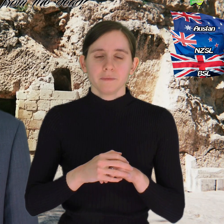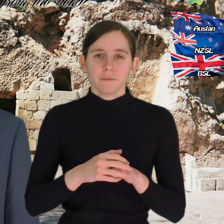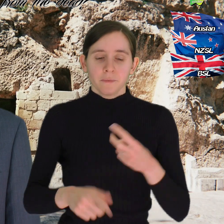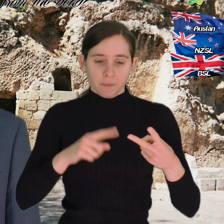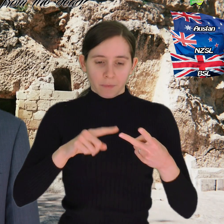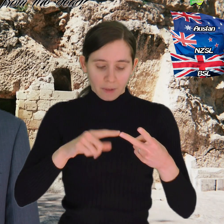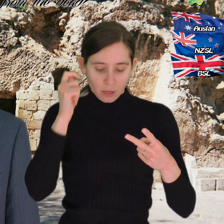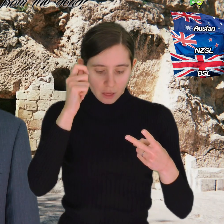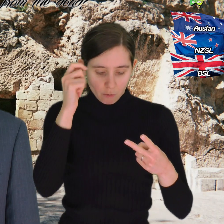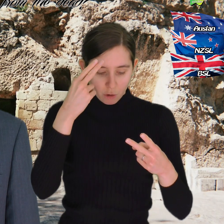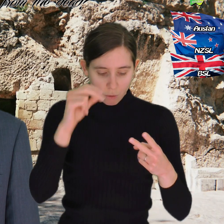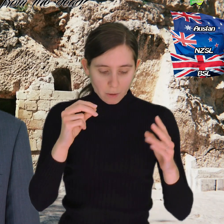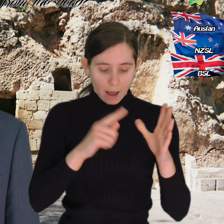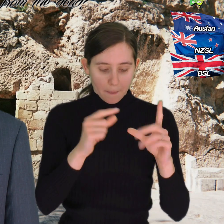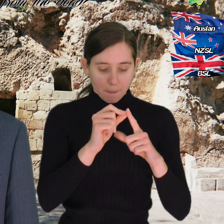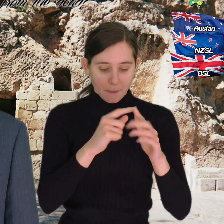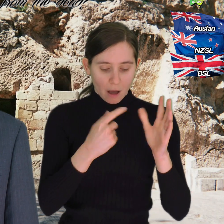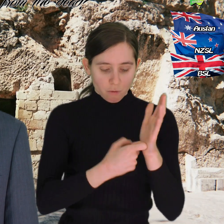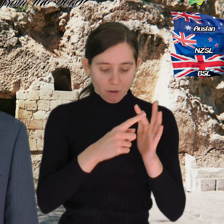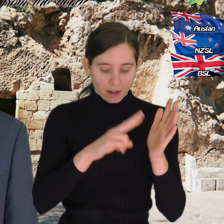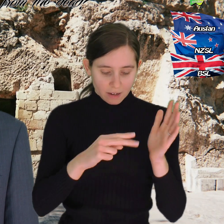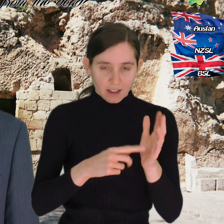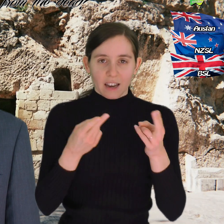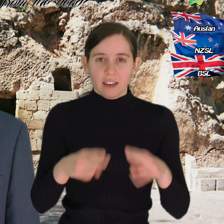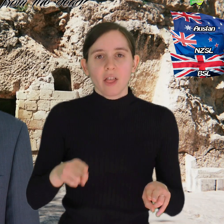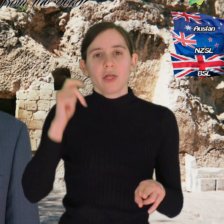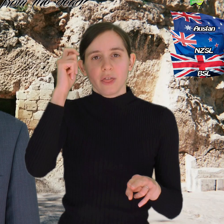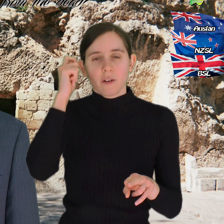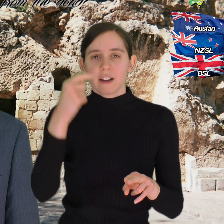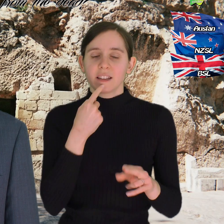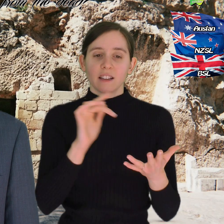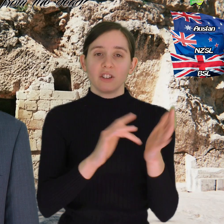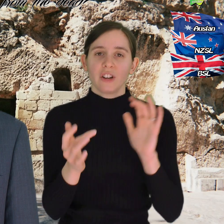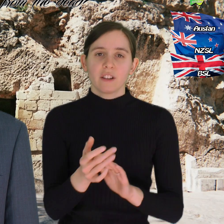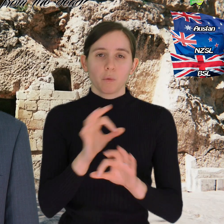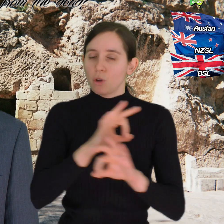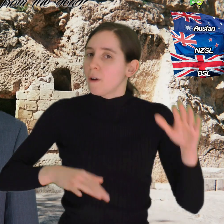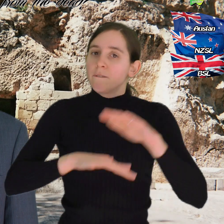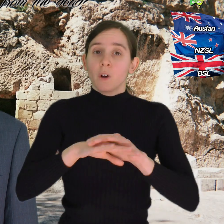The second theory is called the Apparent Death Theory. It says Jesus was not completely dead